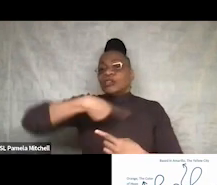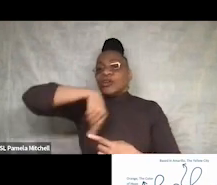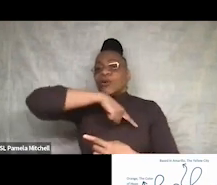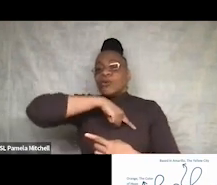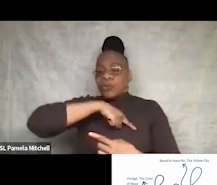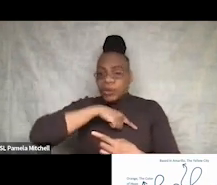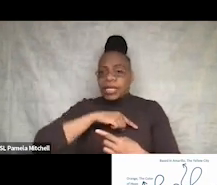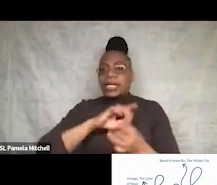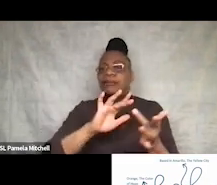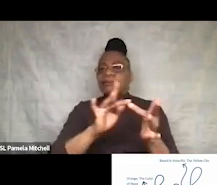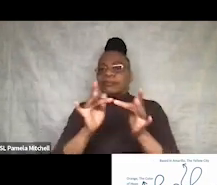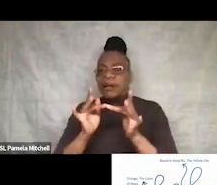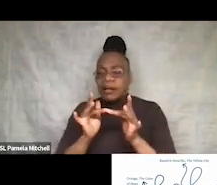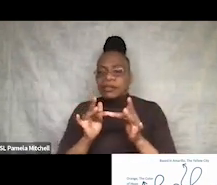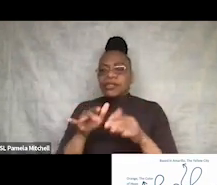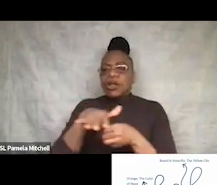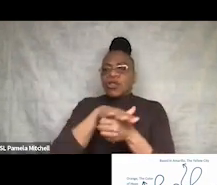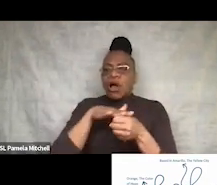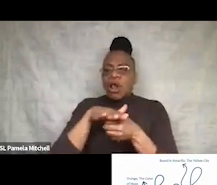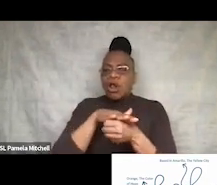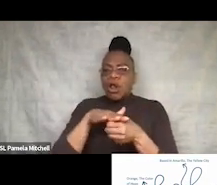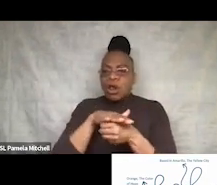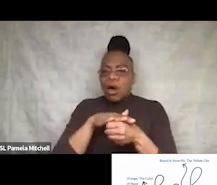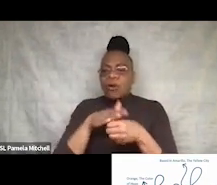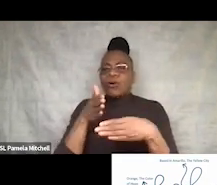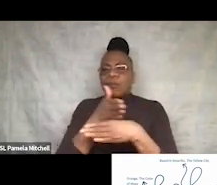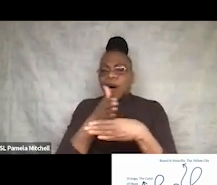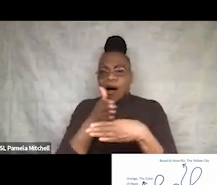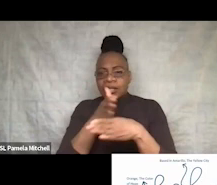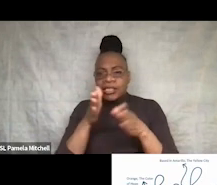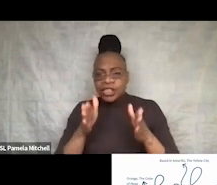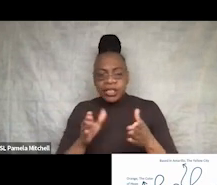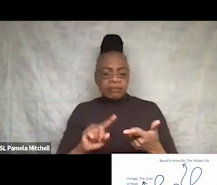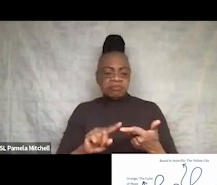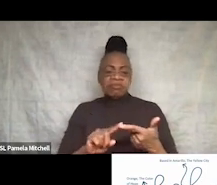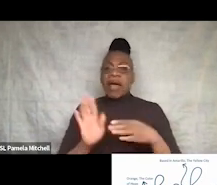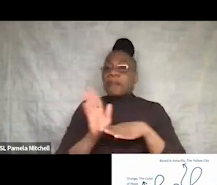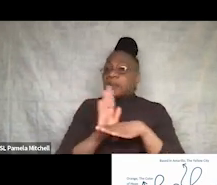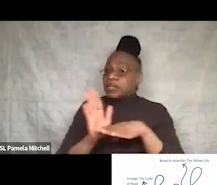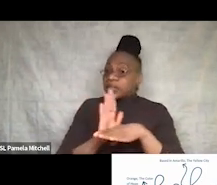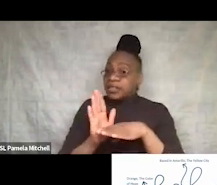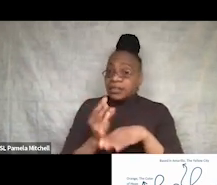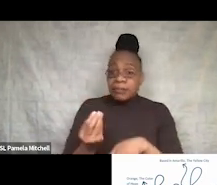partners that we wouldn't have partnered, thought of before, businesses that maybe we hadn't partnered with before,